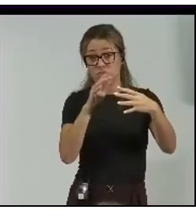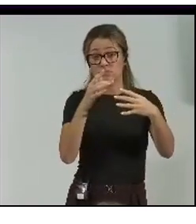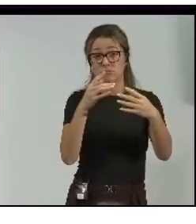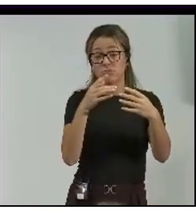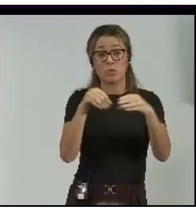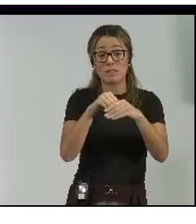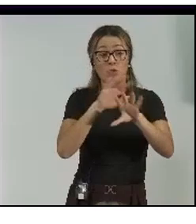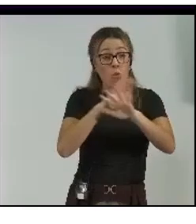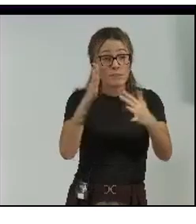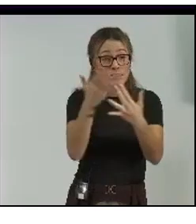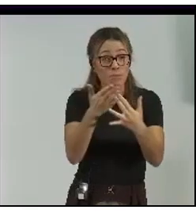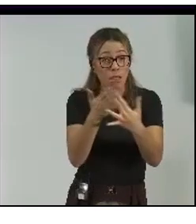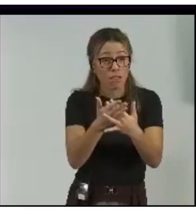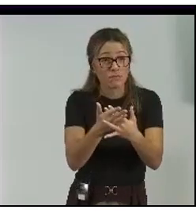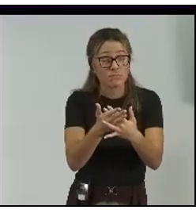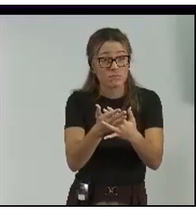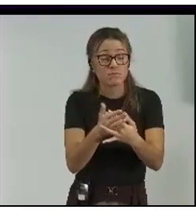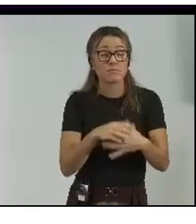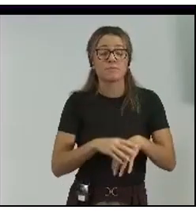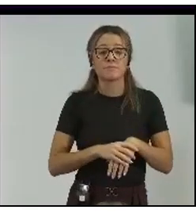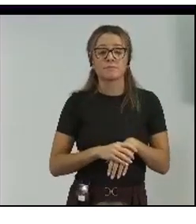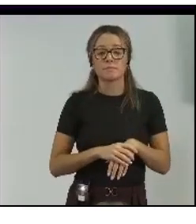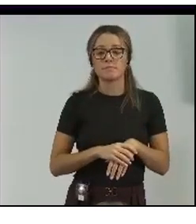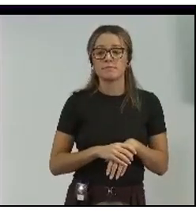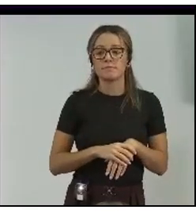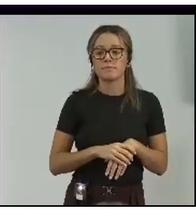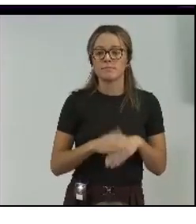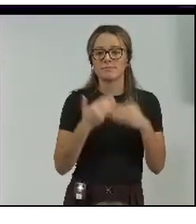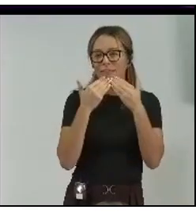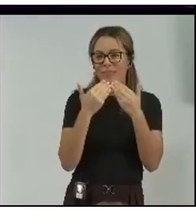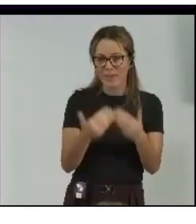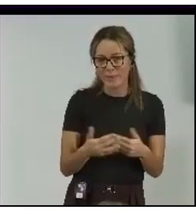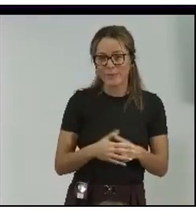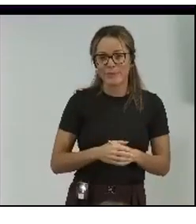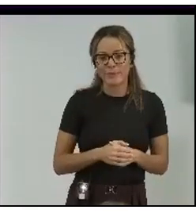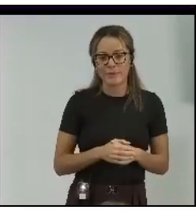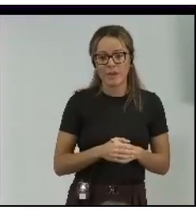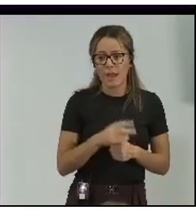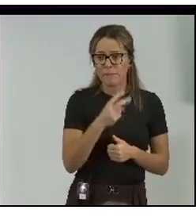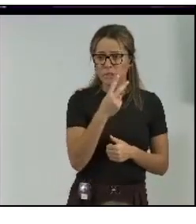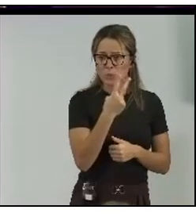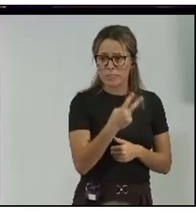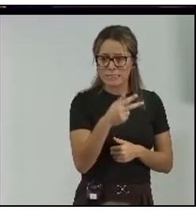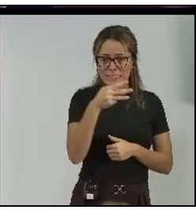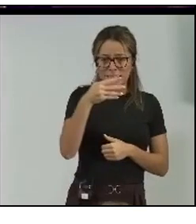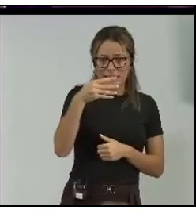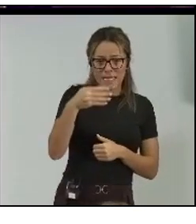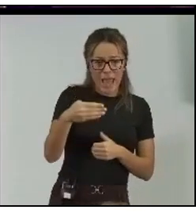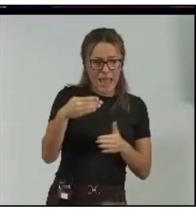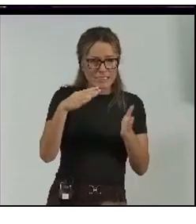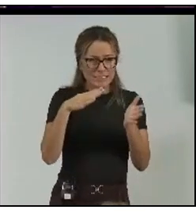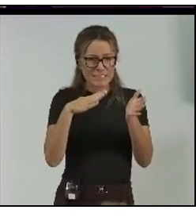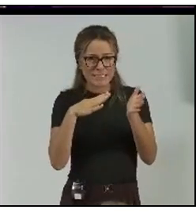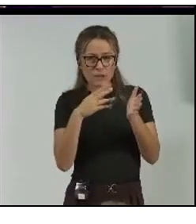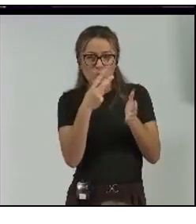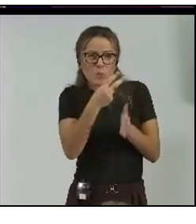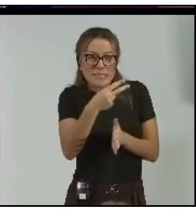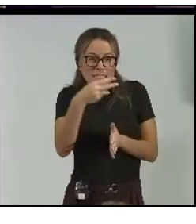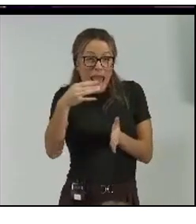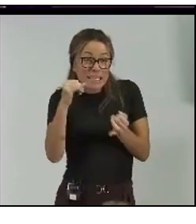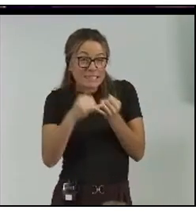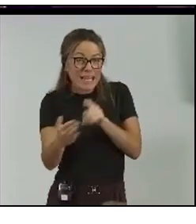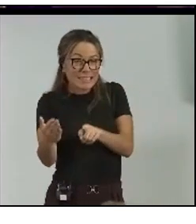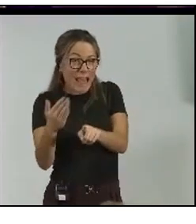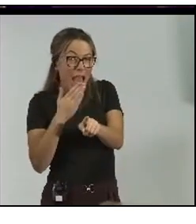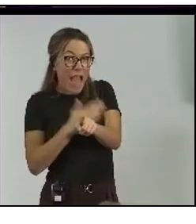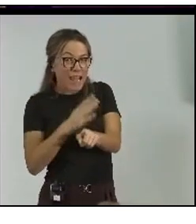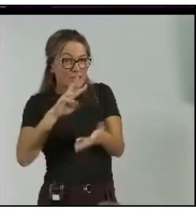Cool, thank you. Well, I am 29 seconds ahead of schedule.